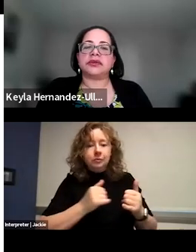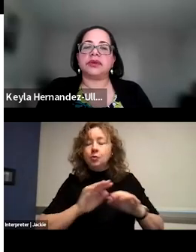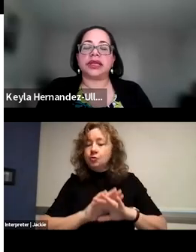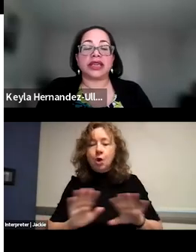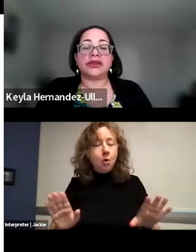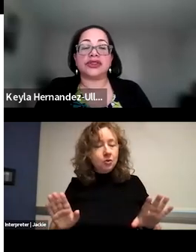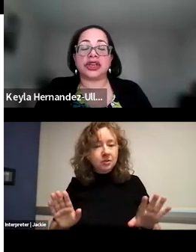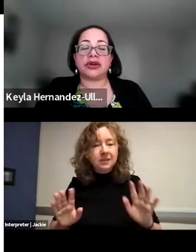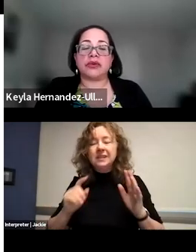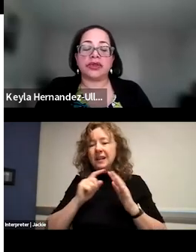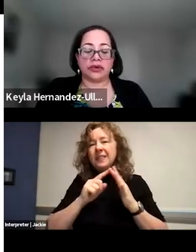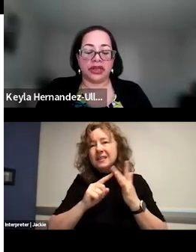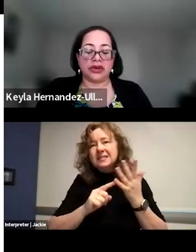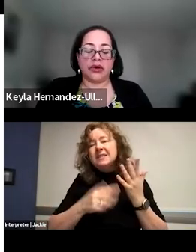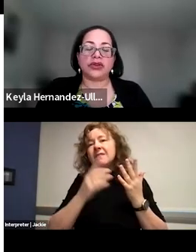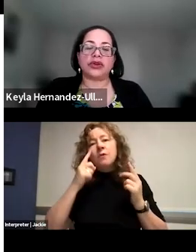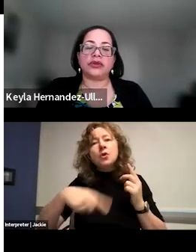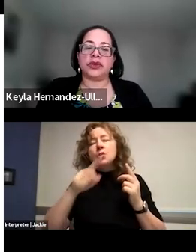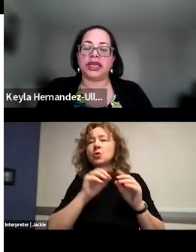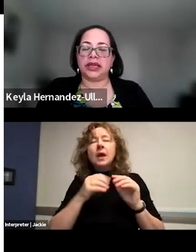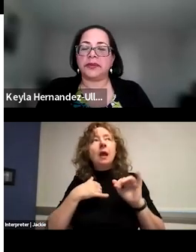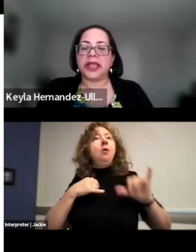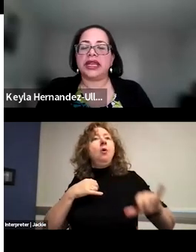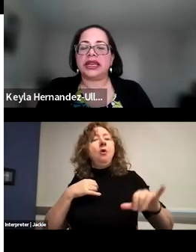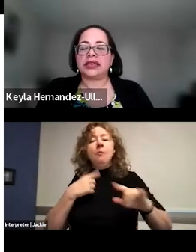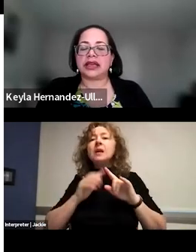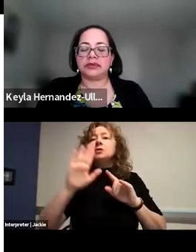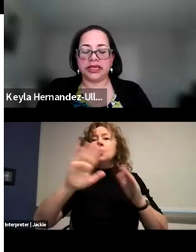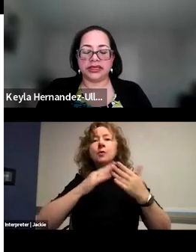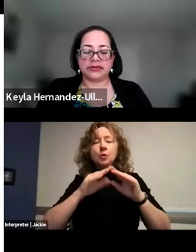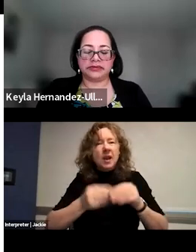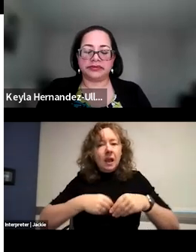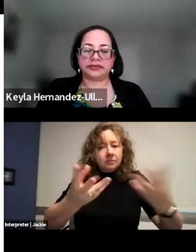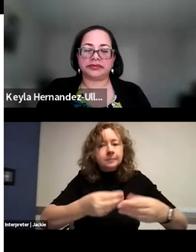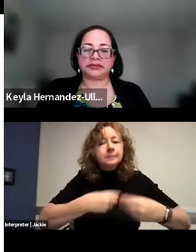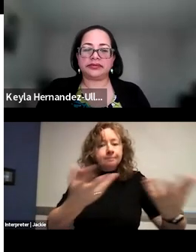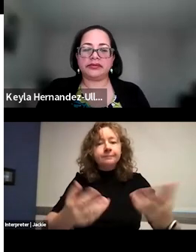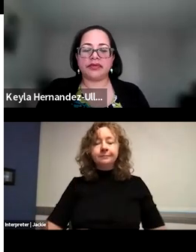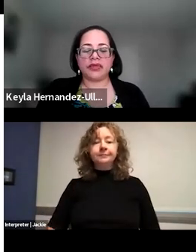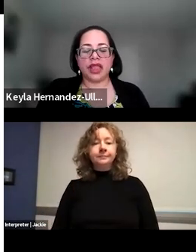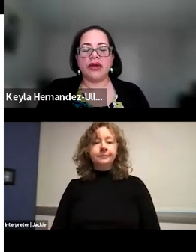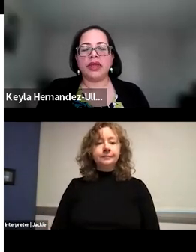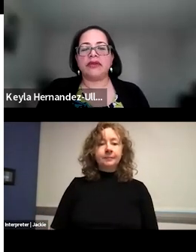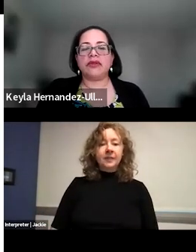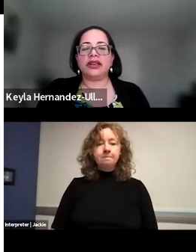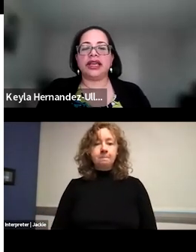Keyla Hernandez-Ulloa: please be aware that this is some tips that we would like you to share within all your community. Next slide, please.